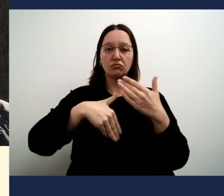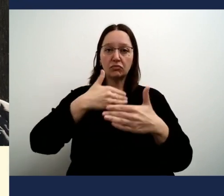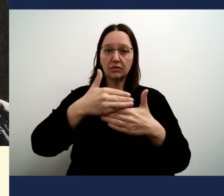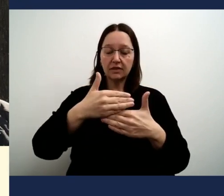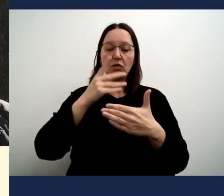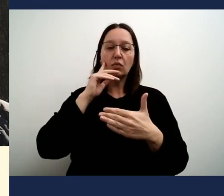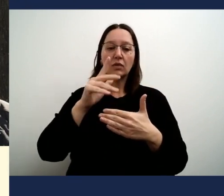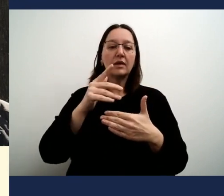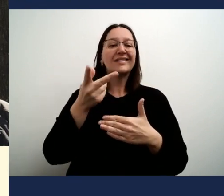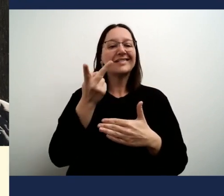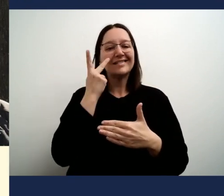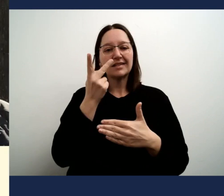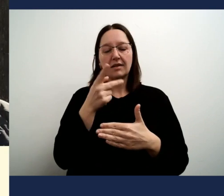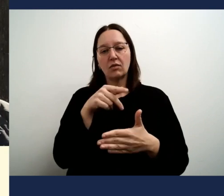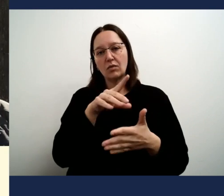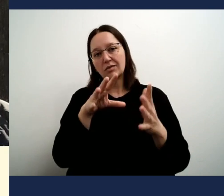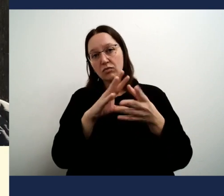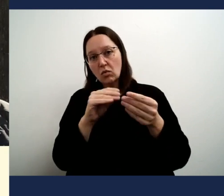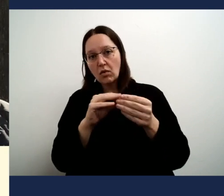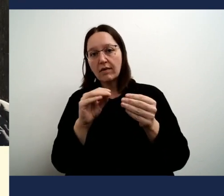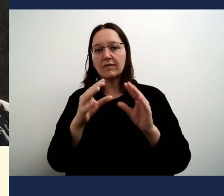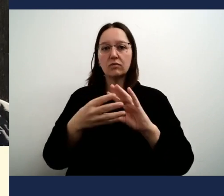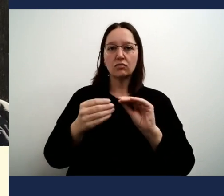after Jesus and all the earlier prophets before him. Next slide.